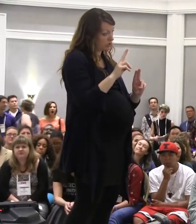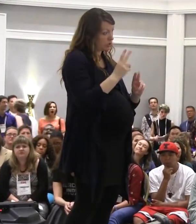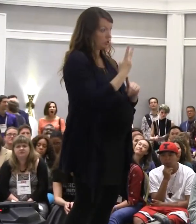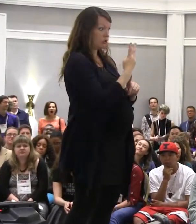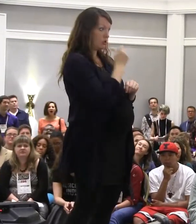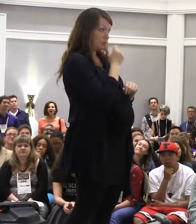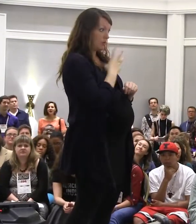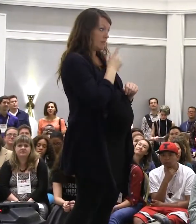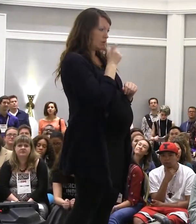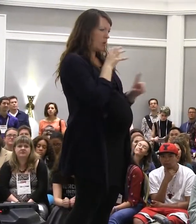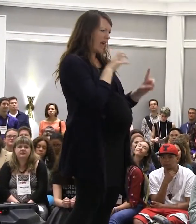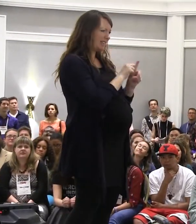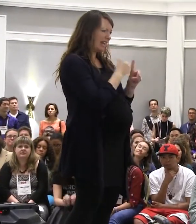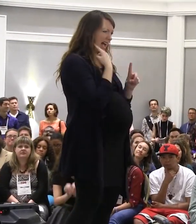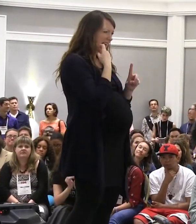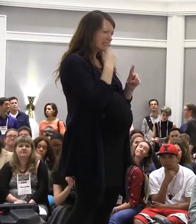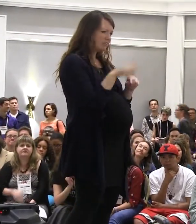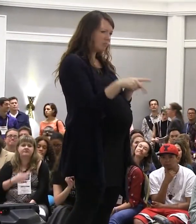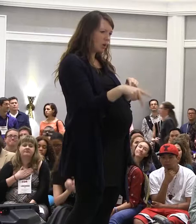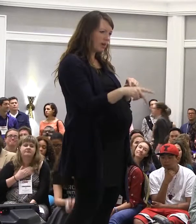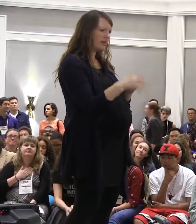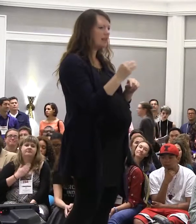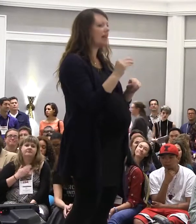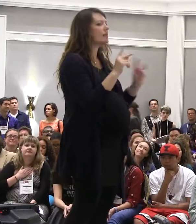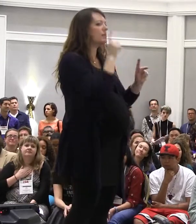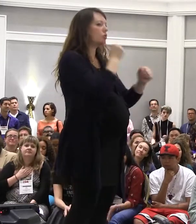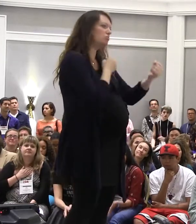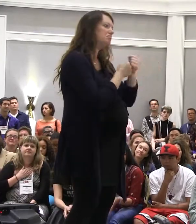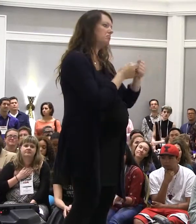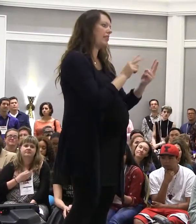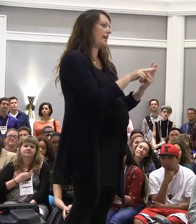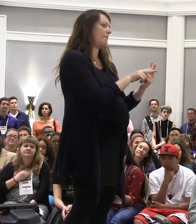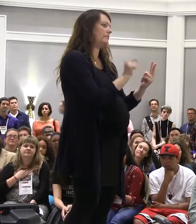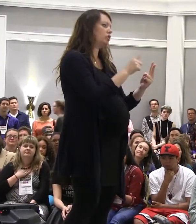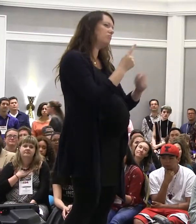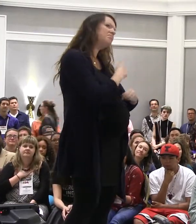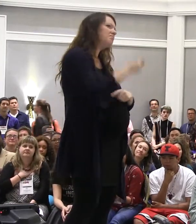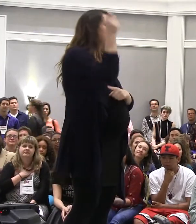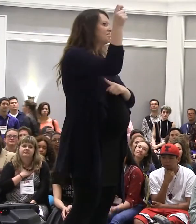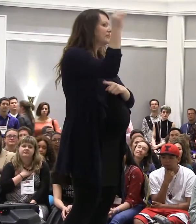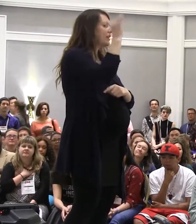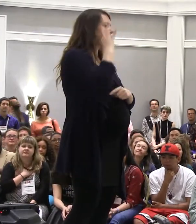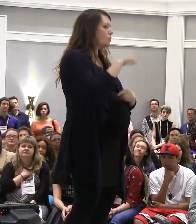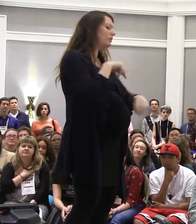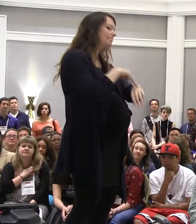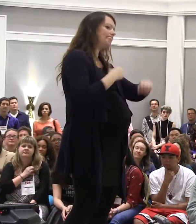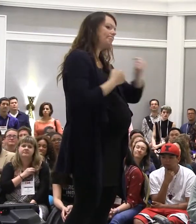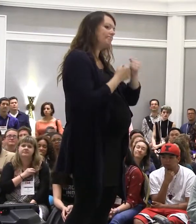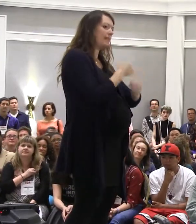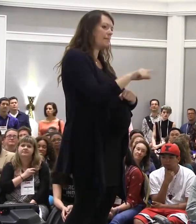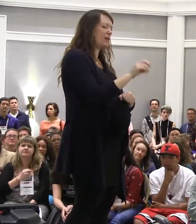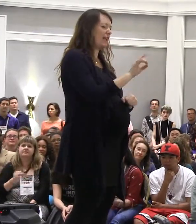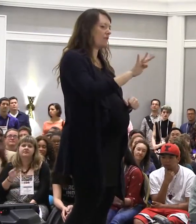who were attacked here in Portland and the people who stood up for them. We're asking you raise that heart, if you're somebody who will stand up as well. 8:45 tonight.